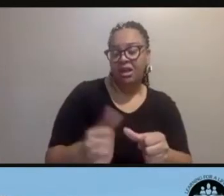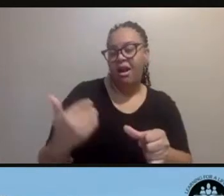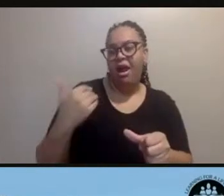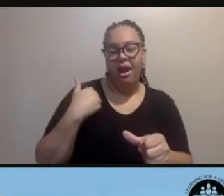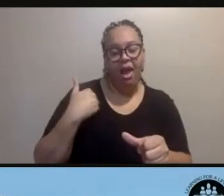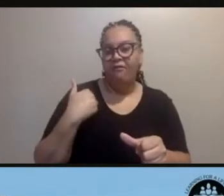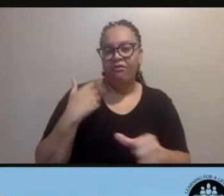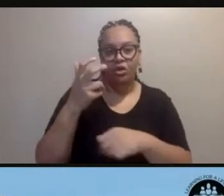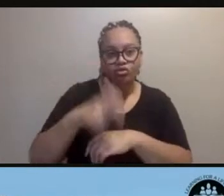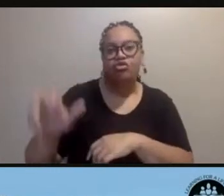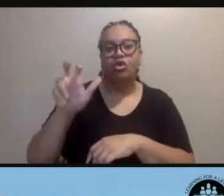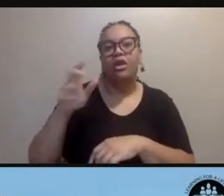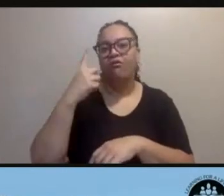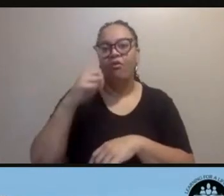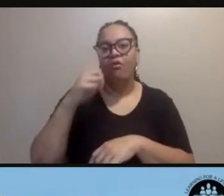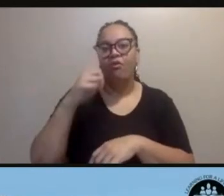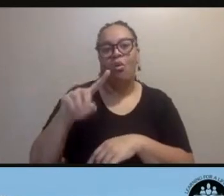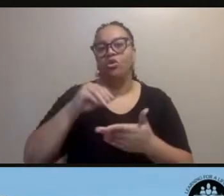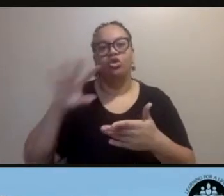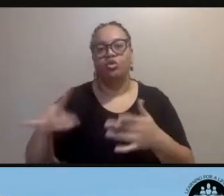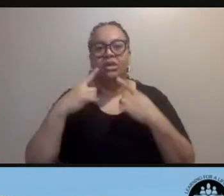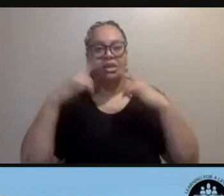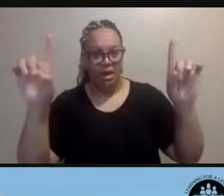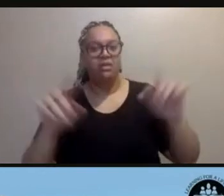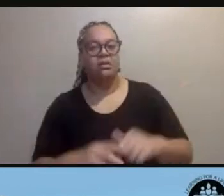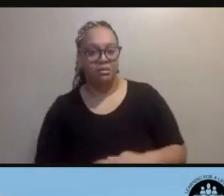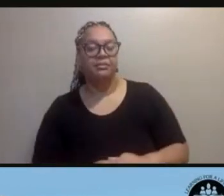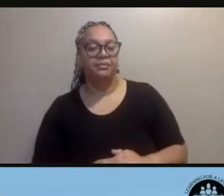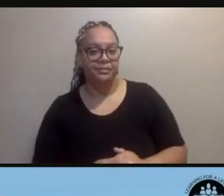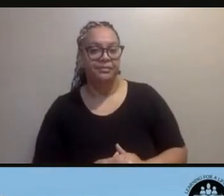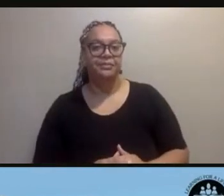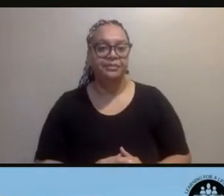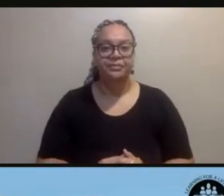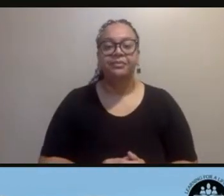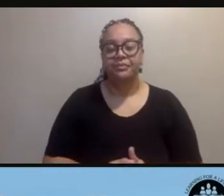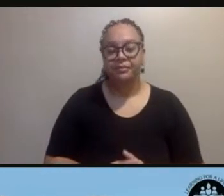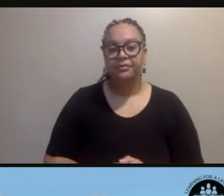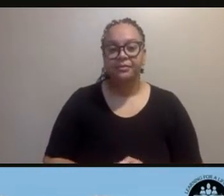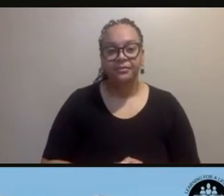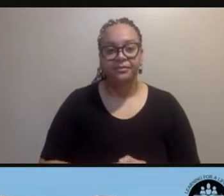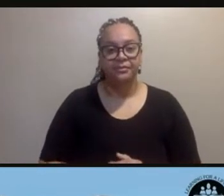WILL HELP ENSURE THAT THE STUDENTS ARE SAFE,